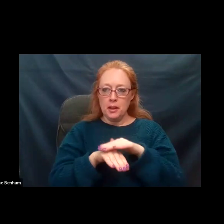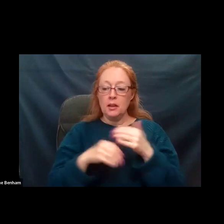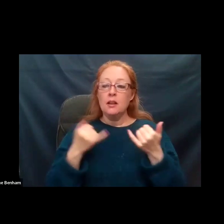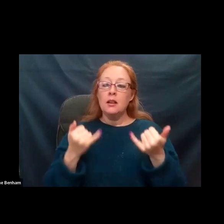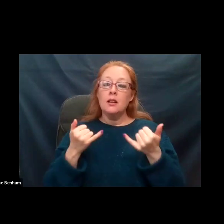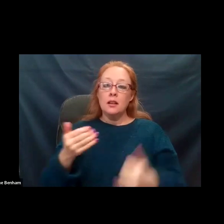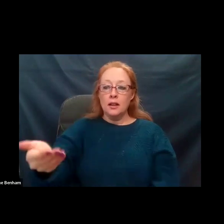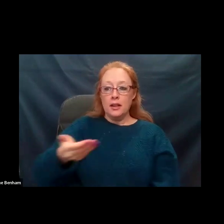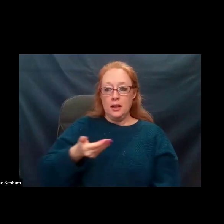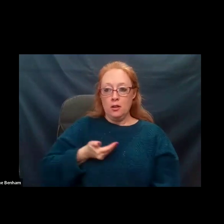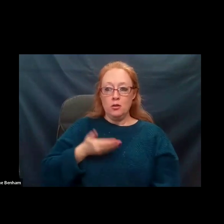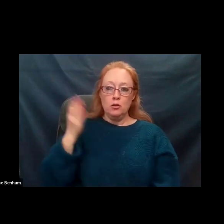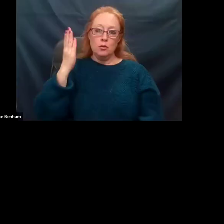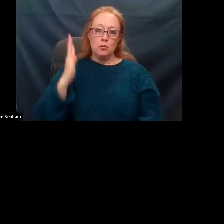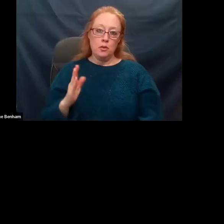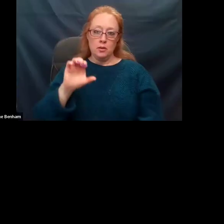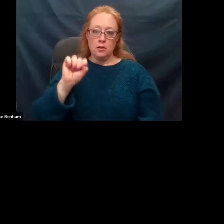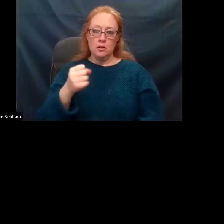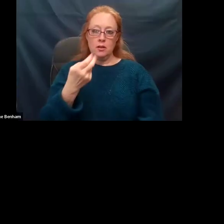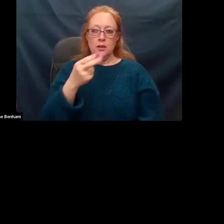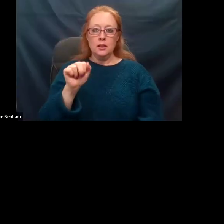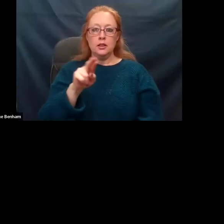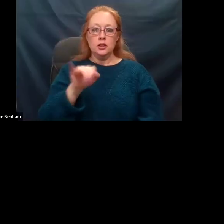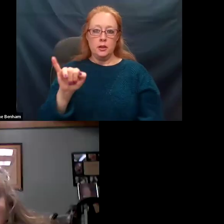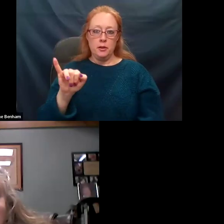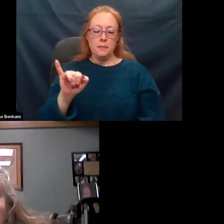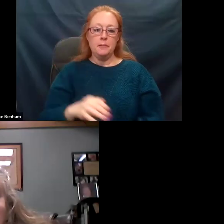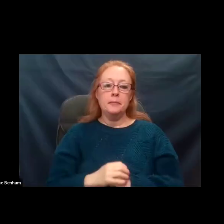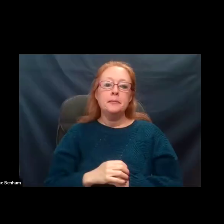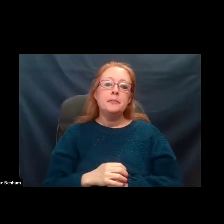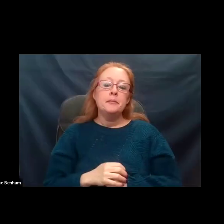So those are kind of just the things that we want to describe for accessibility features.